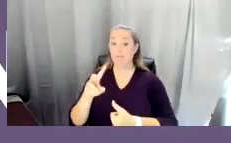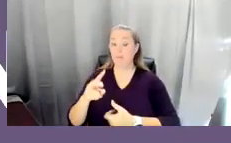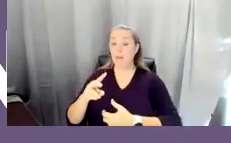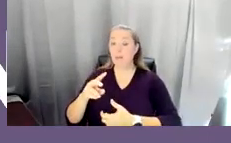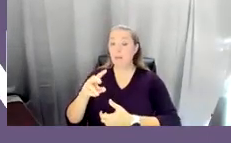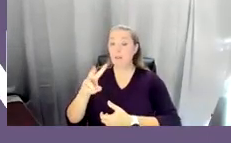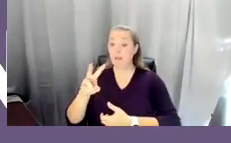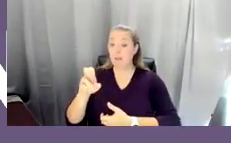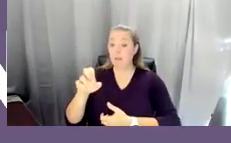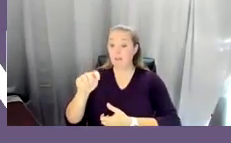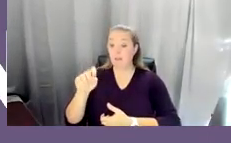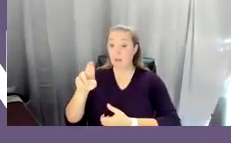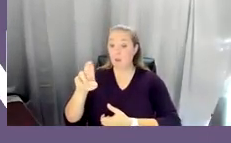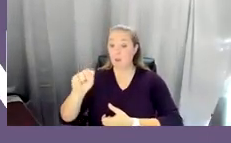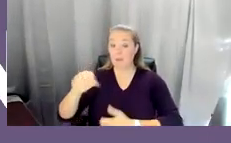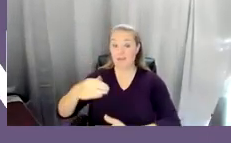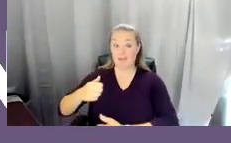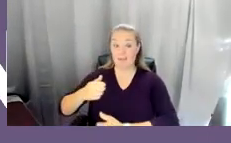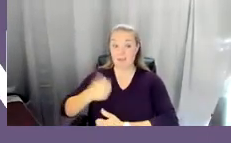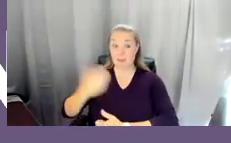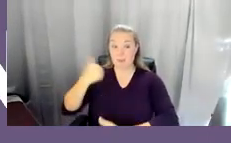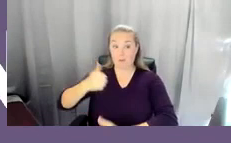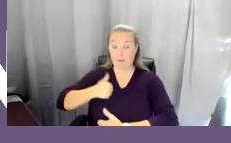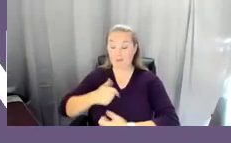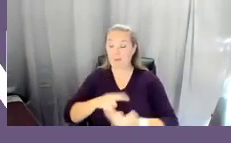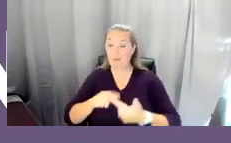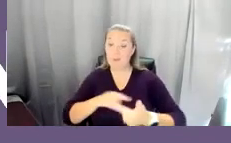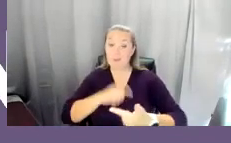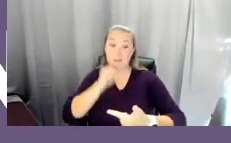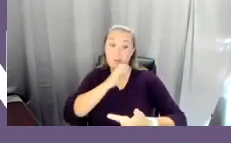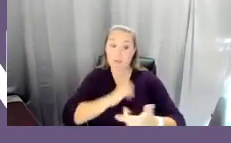HERE ON OUT. JUST TO COVER QUICKLY ON THE AGENDA, WHAT WE